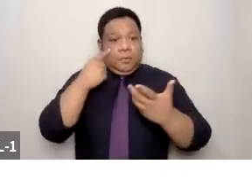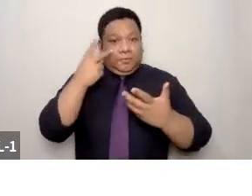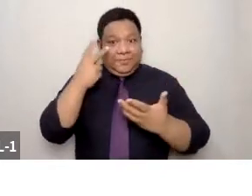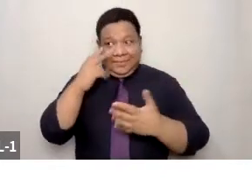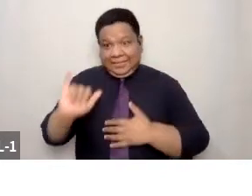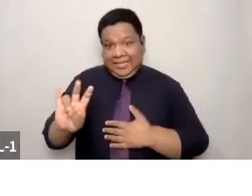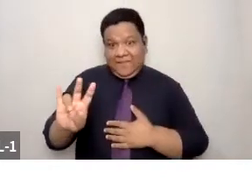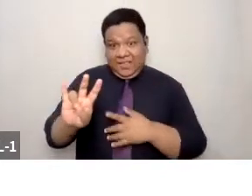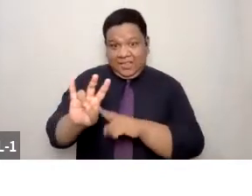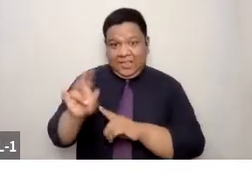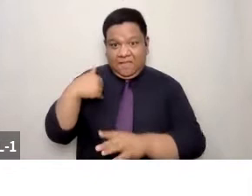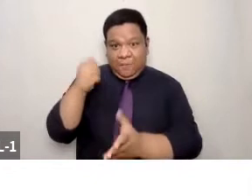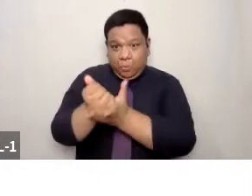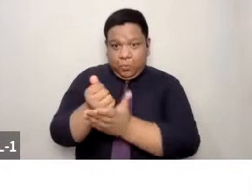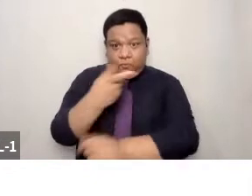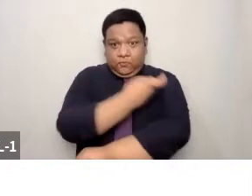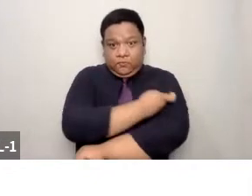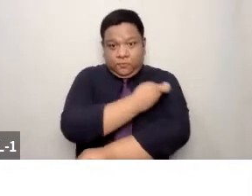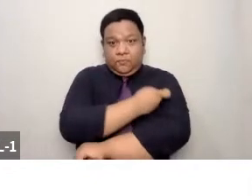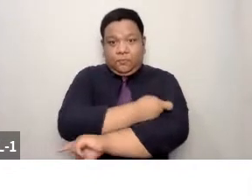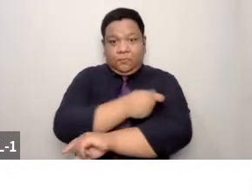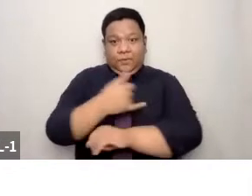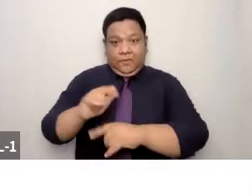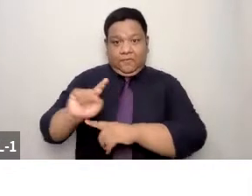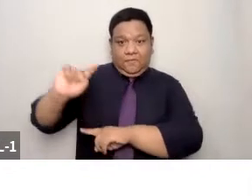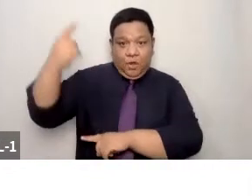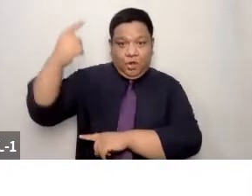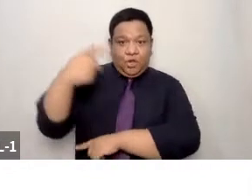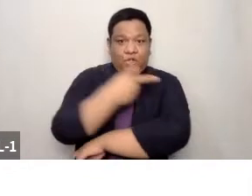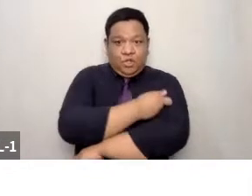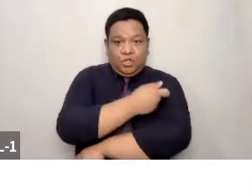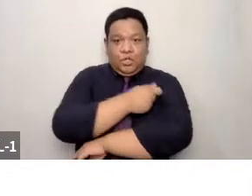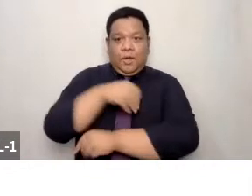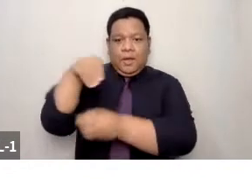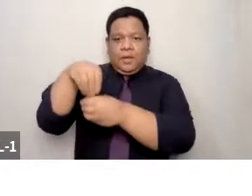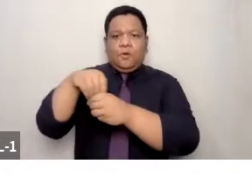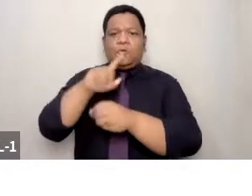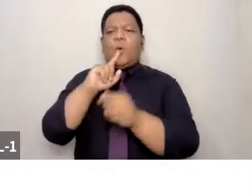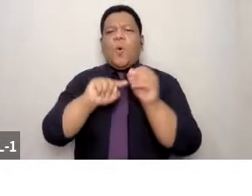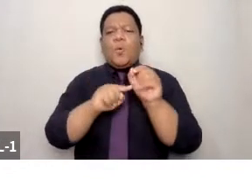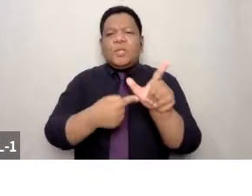These are the first generation vaccines. These contain the original strain of the virus.